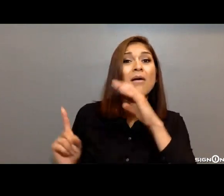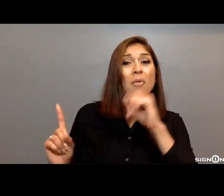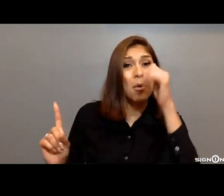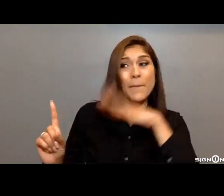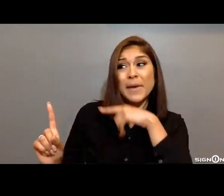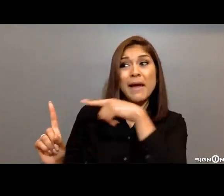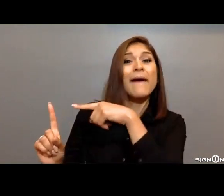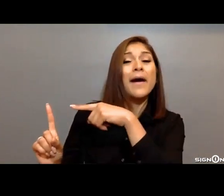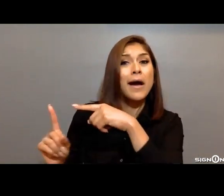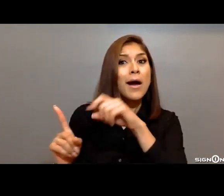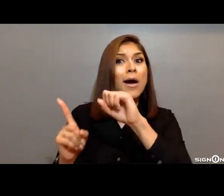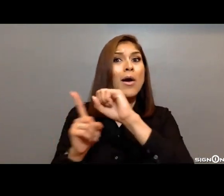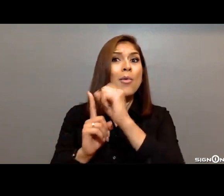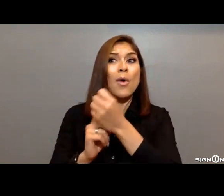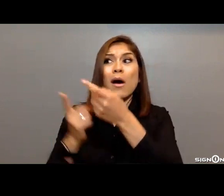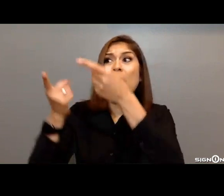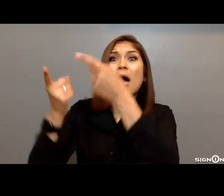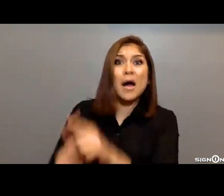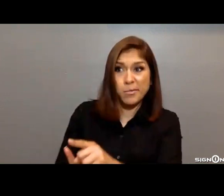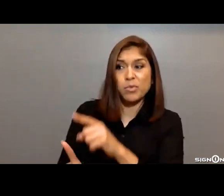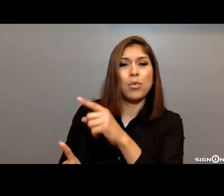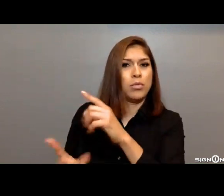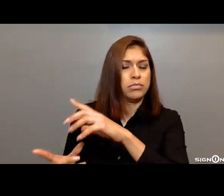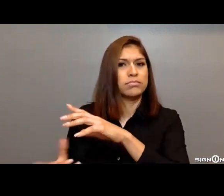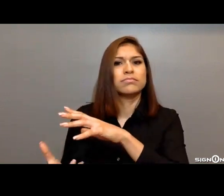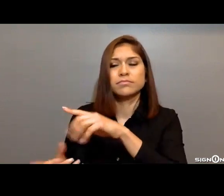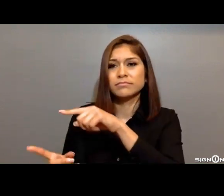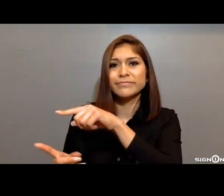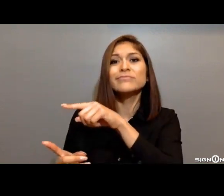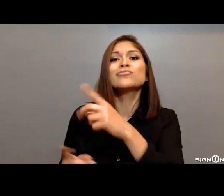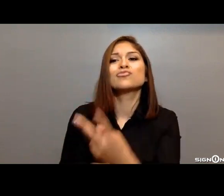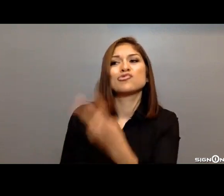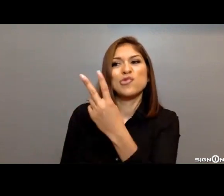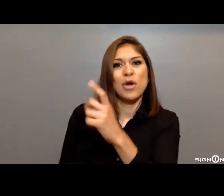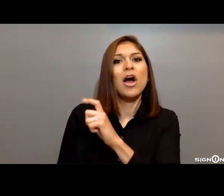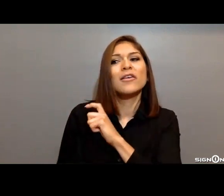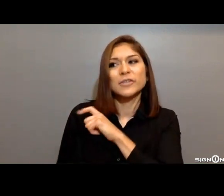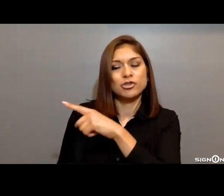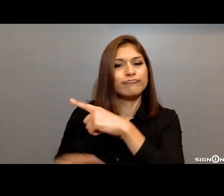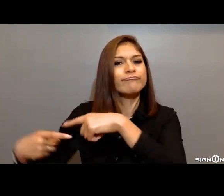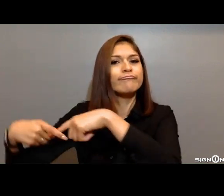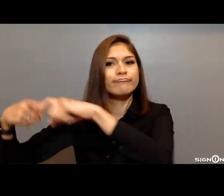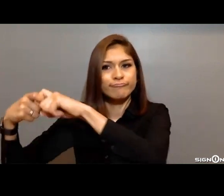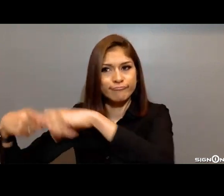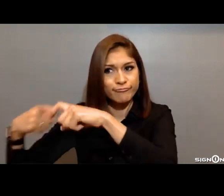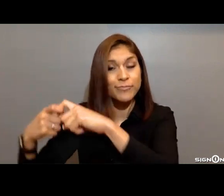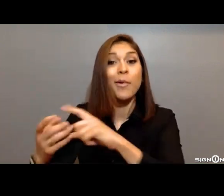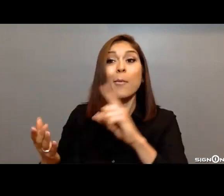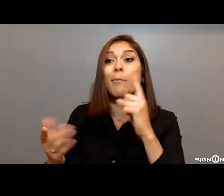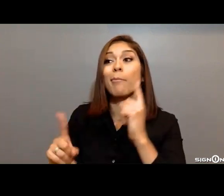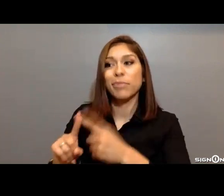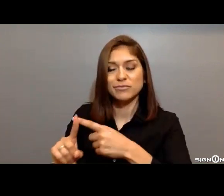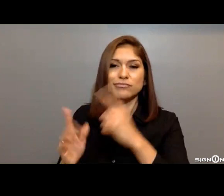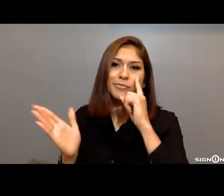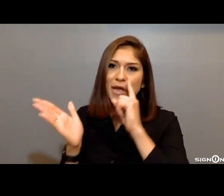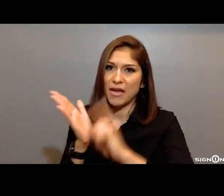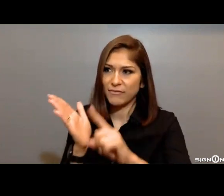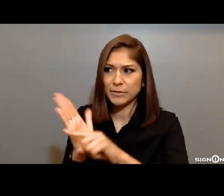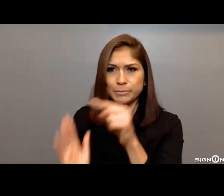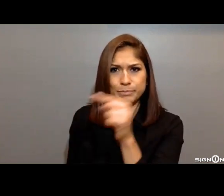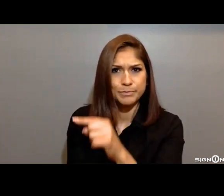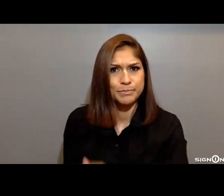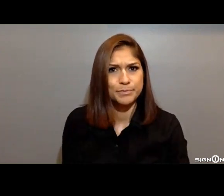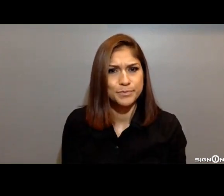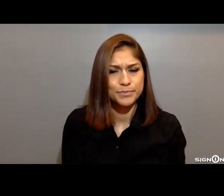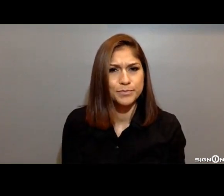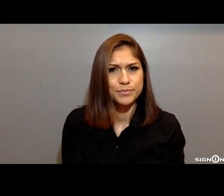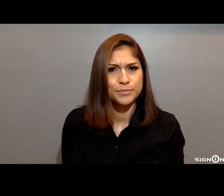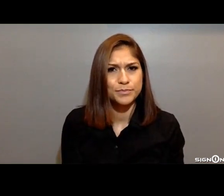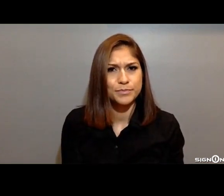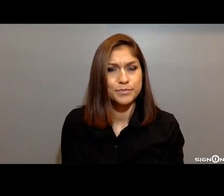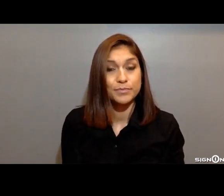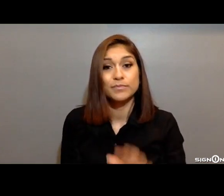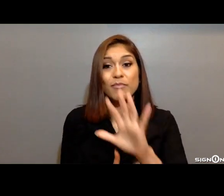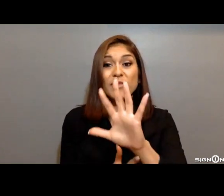Two officers were suspended after the incident while an investigation is underway.